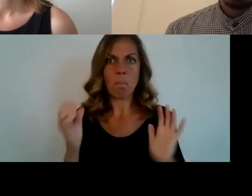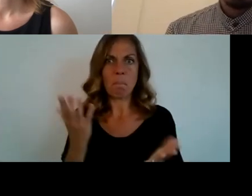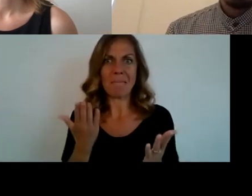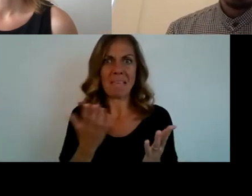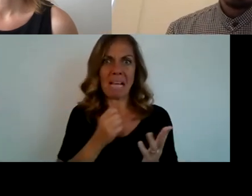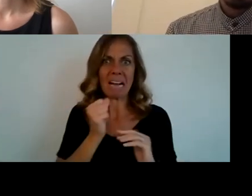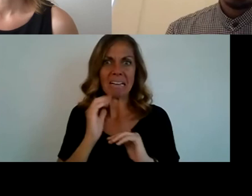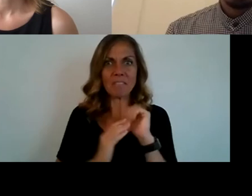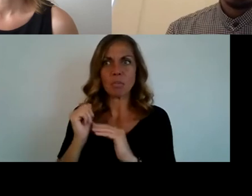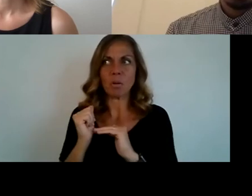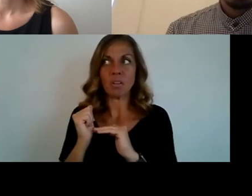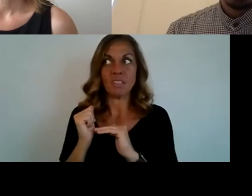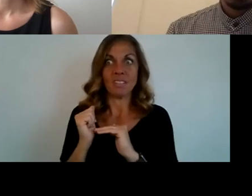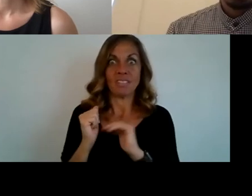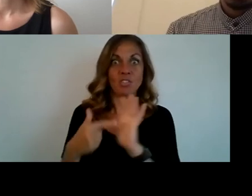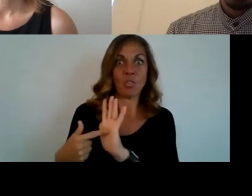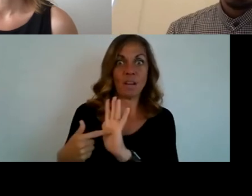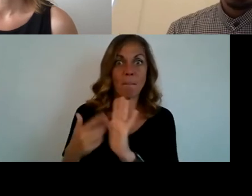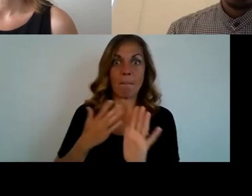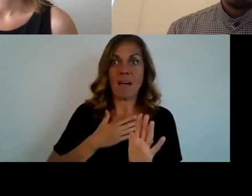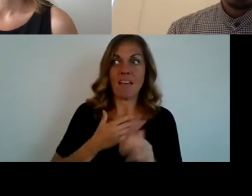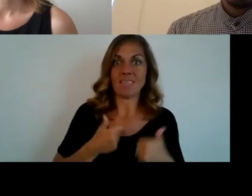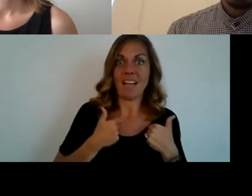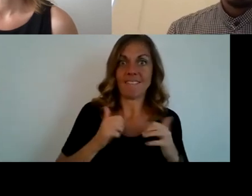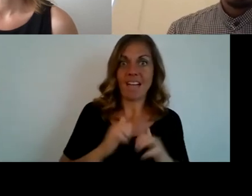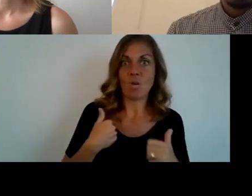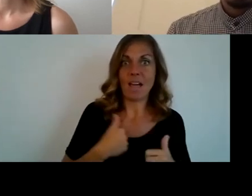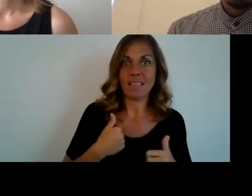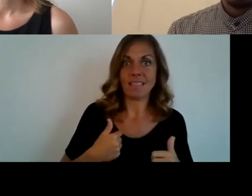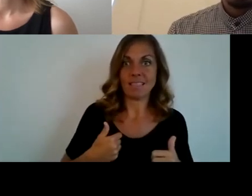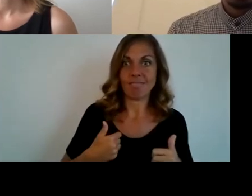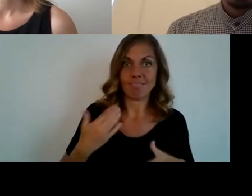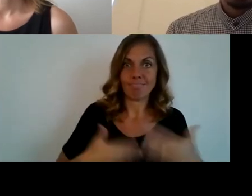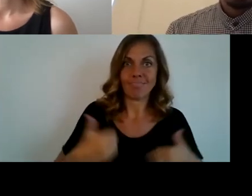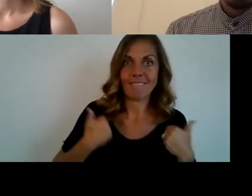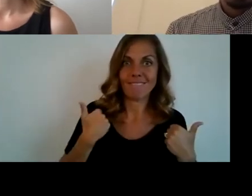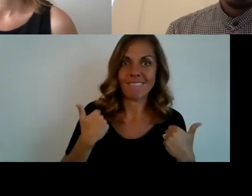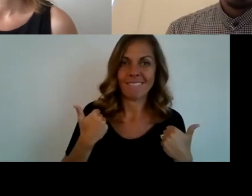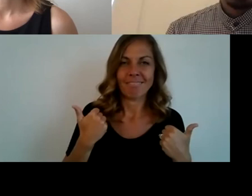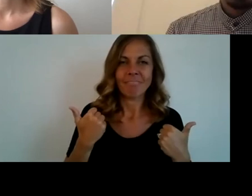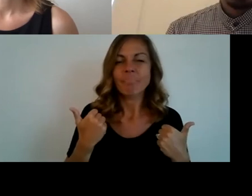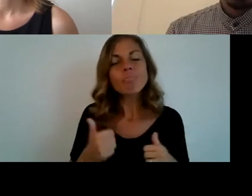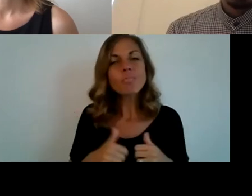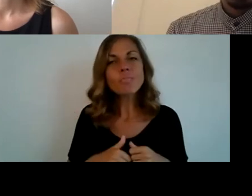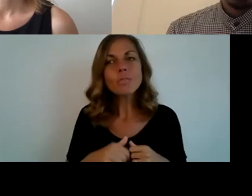how we leave and other people knowing really who we are, stripping that away is good for